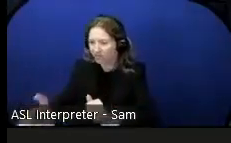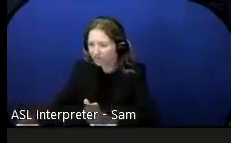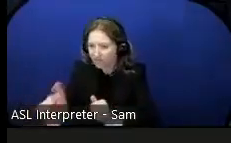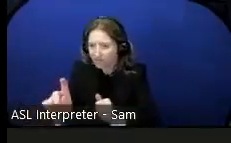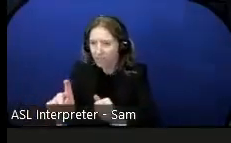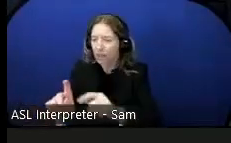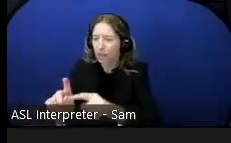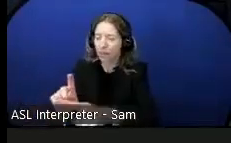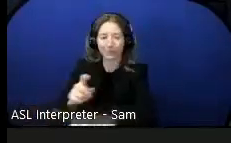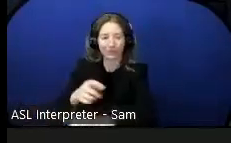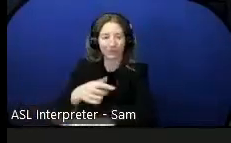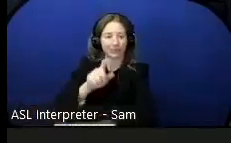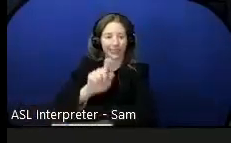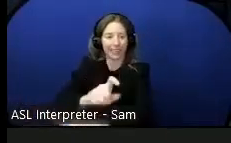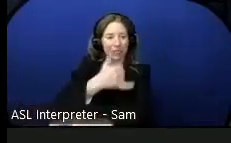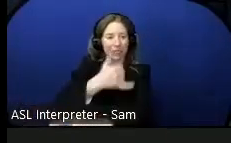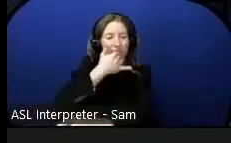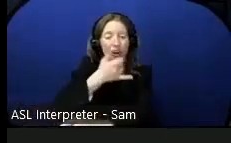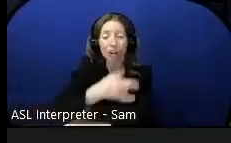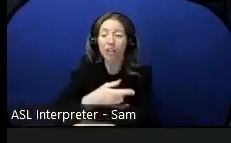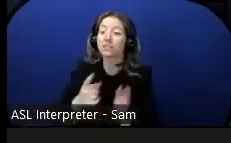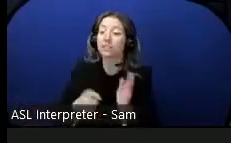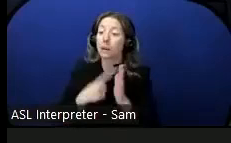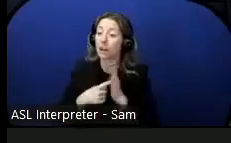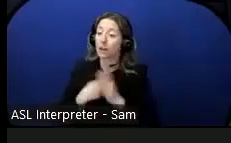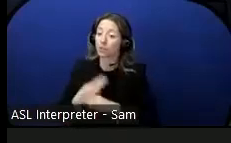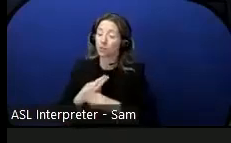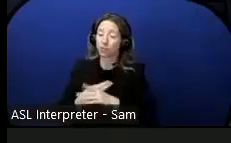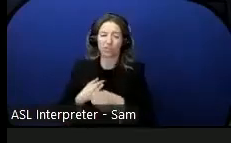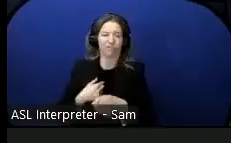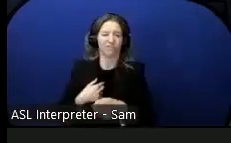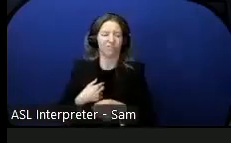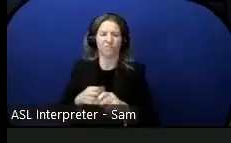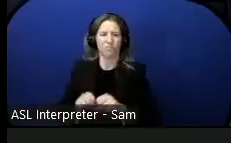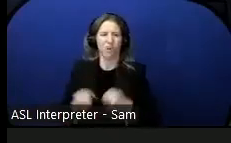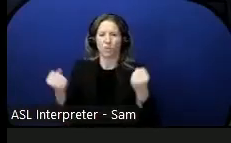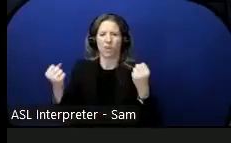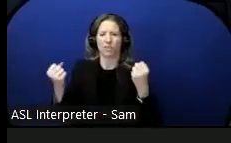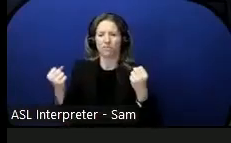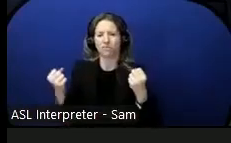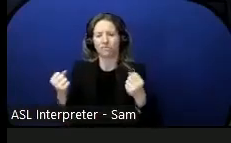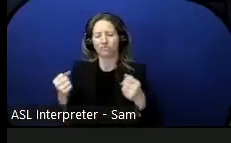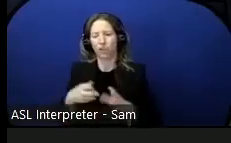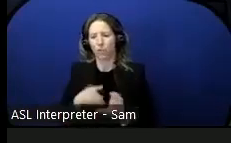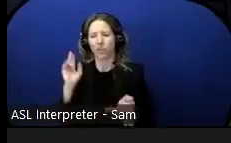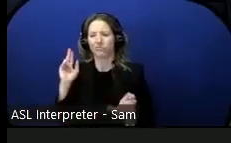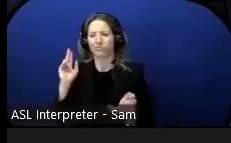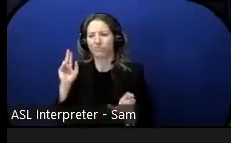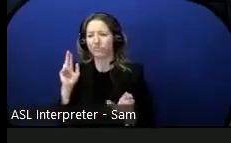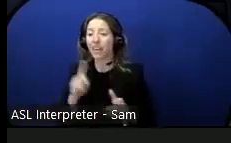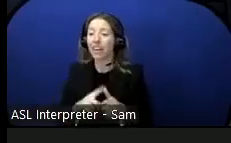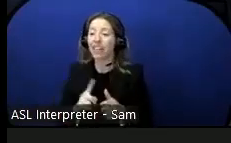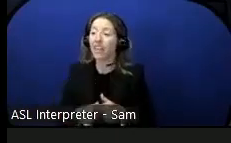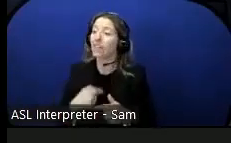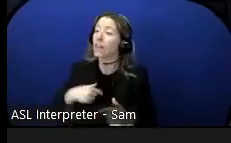if a user thinks something's broken, they just stop using it. This also increases the rate of people reaching out to you saying, "I can't use your form,"